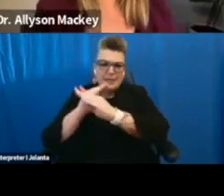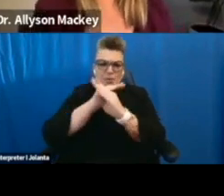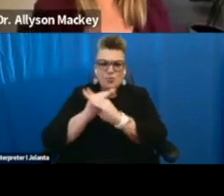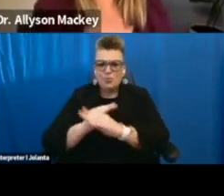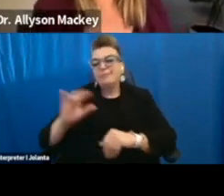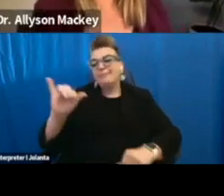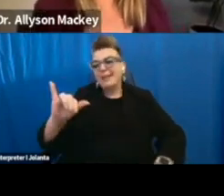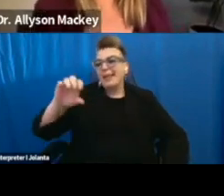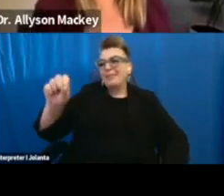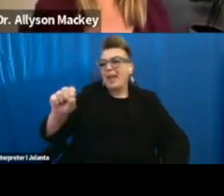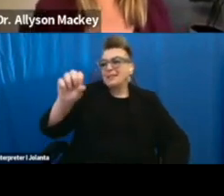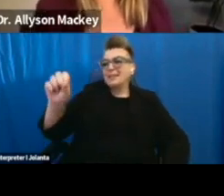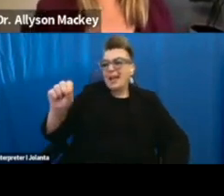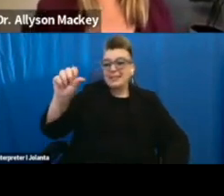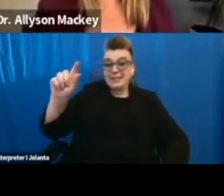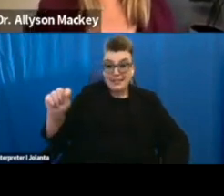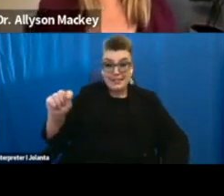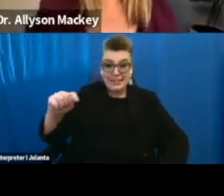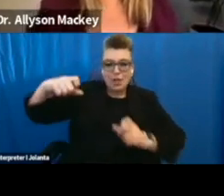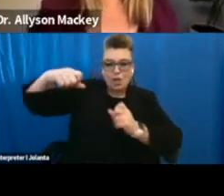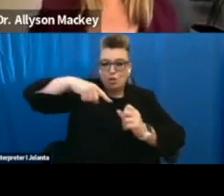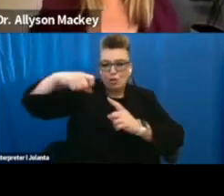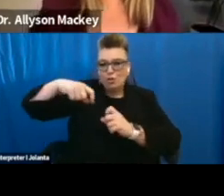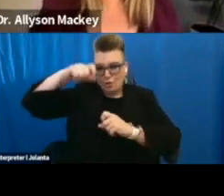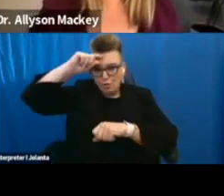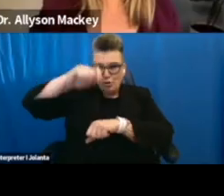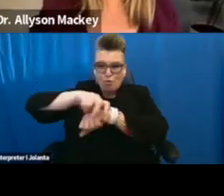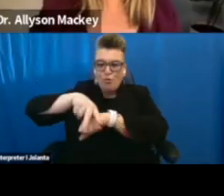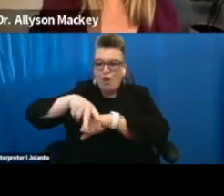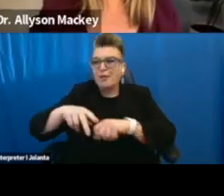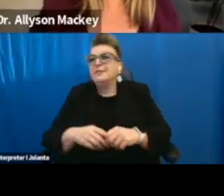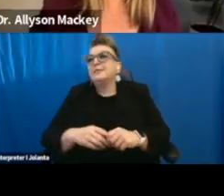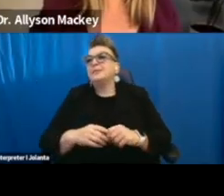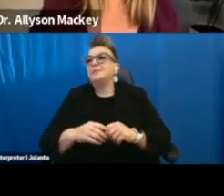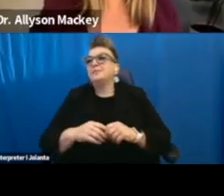neurons let me show you what we're finding